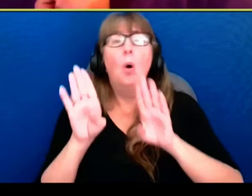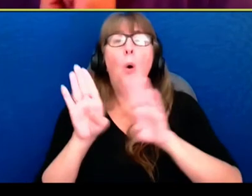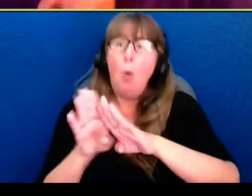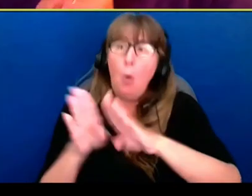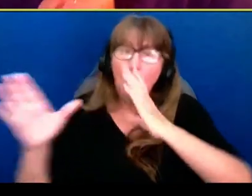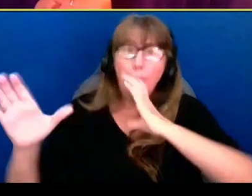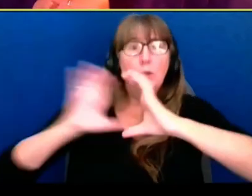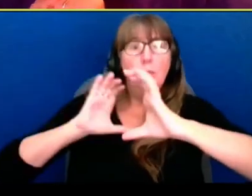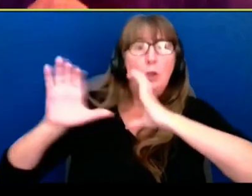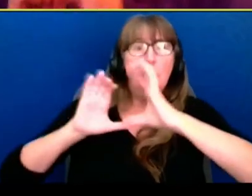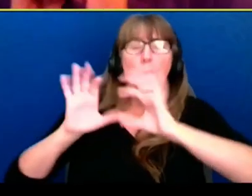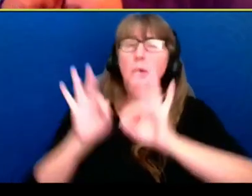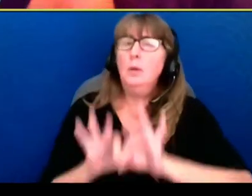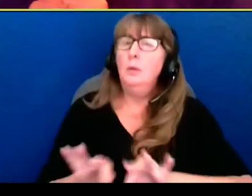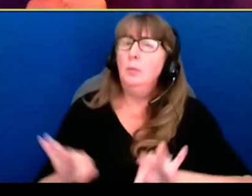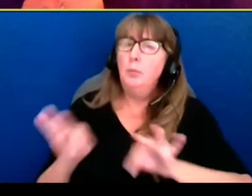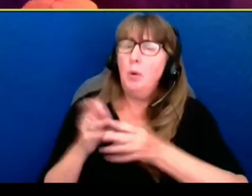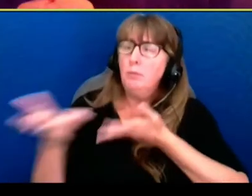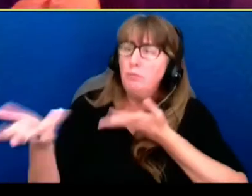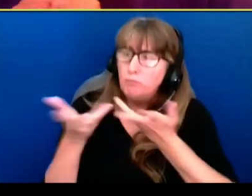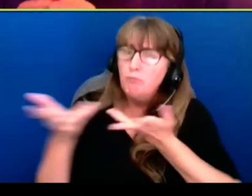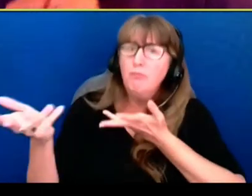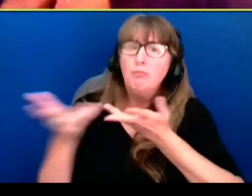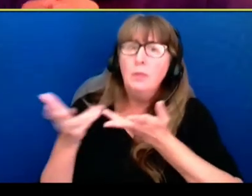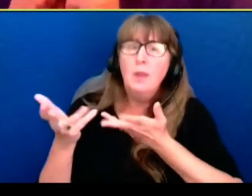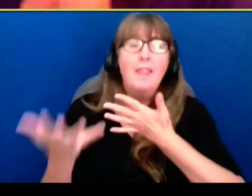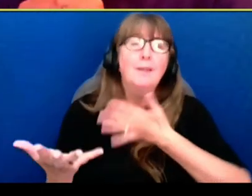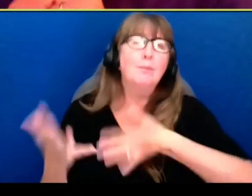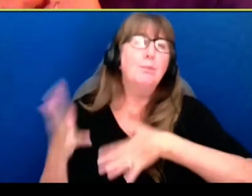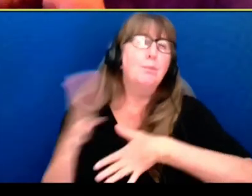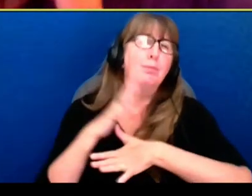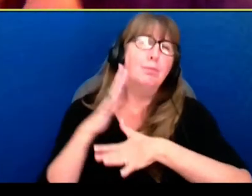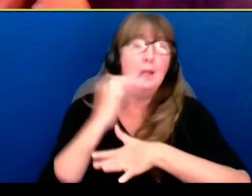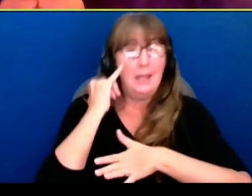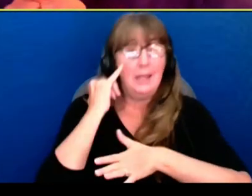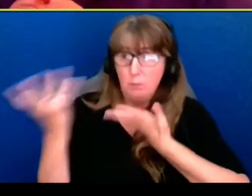That is number one! As long as you do that it will have a major impact on letting parents know